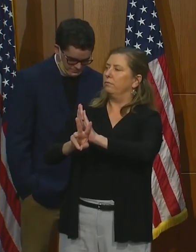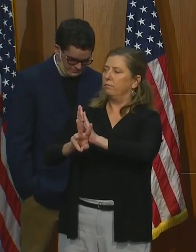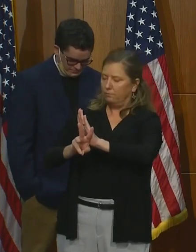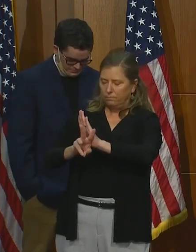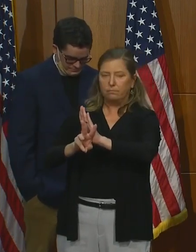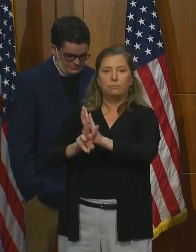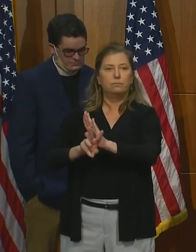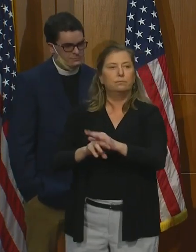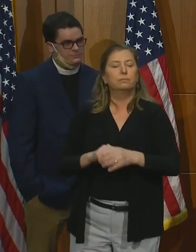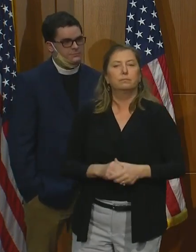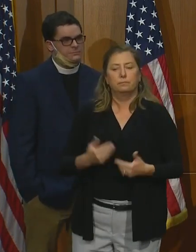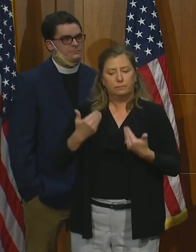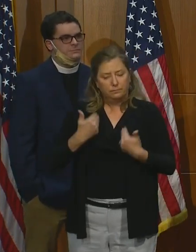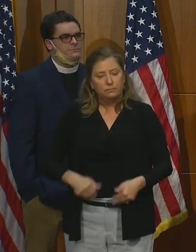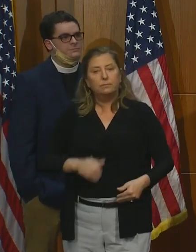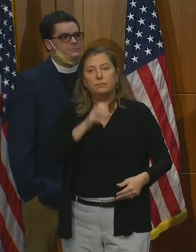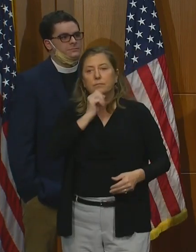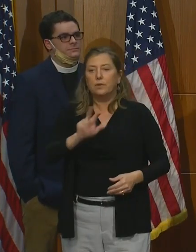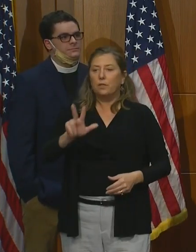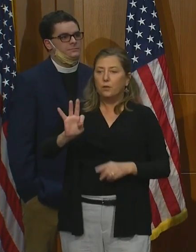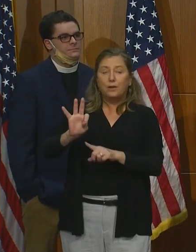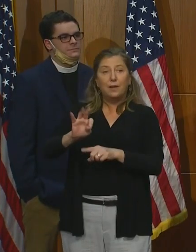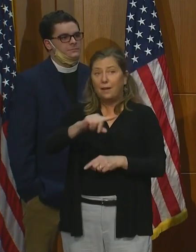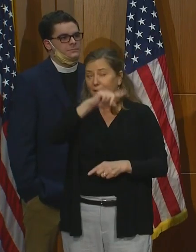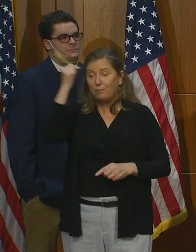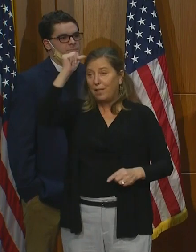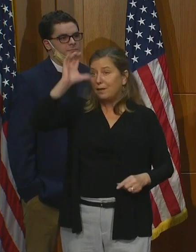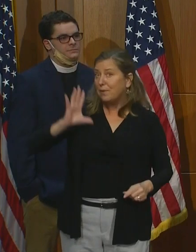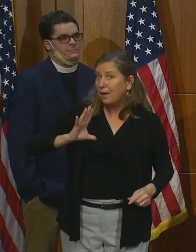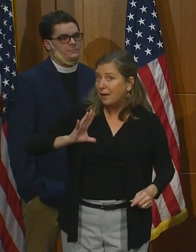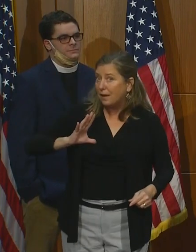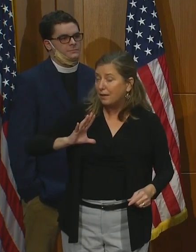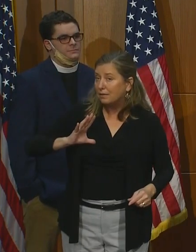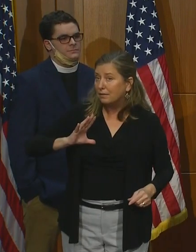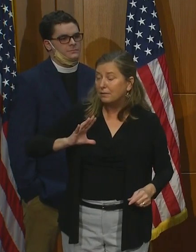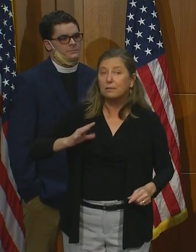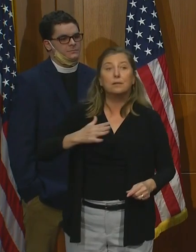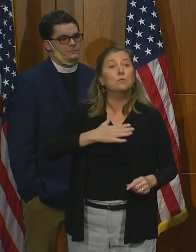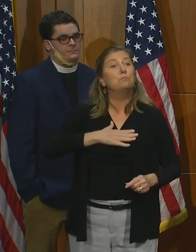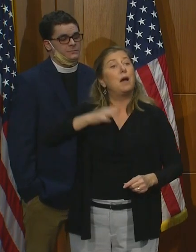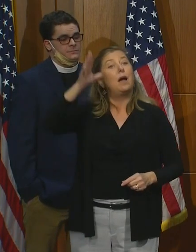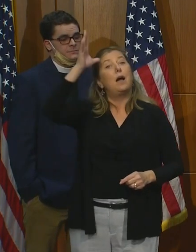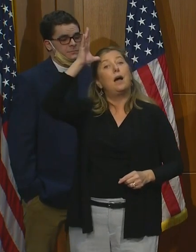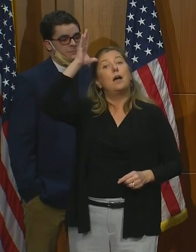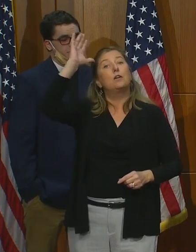AND FOR COMMONWEALTH. AND AS A